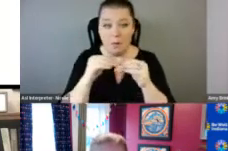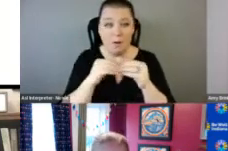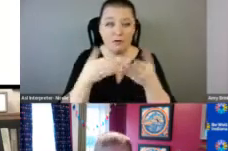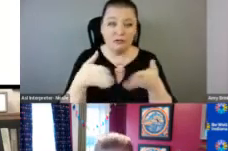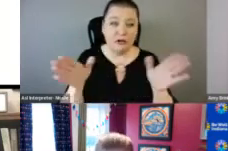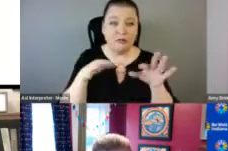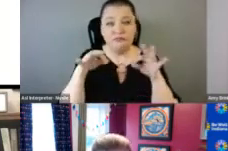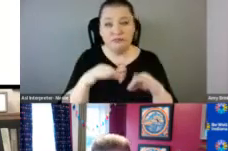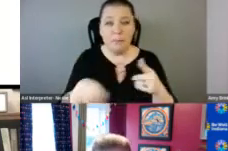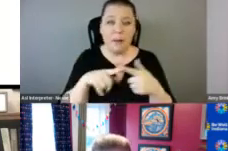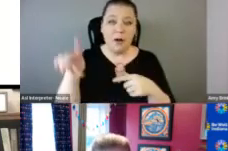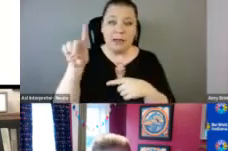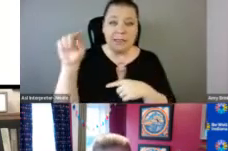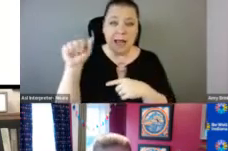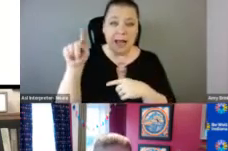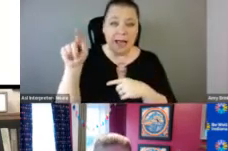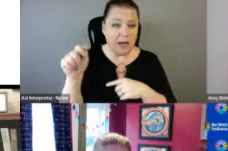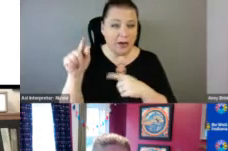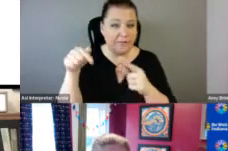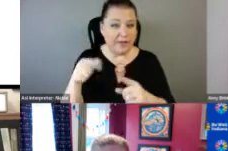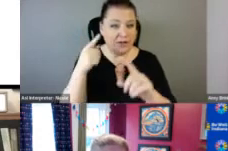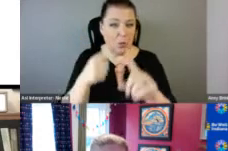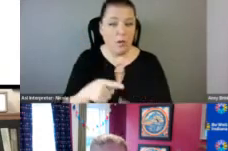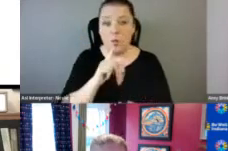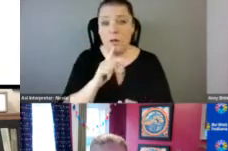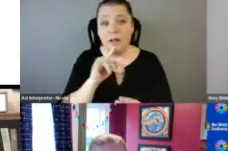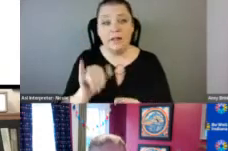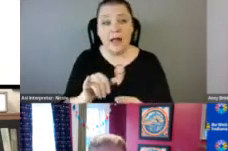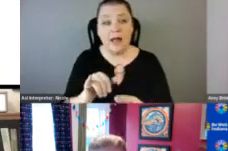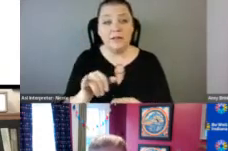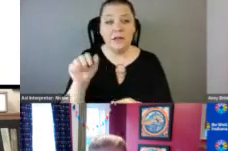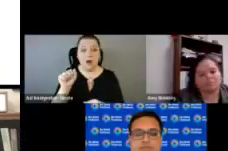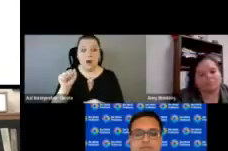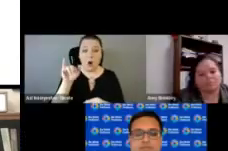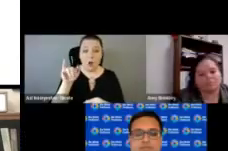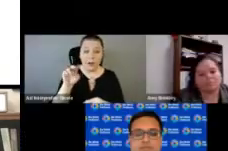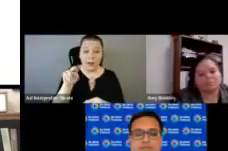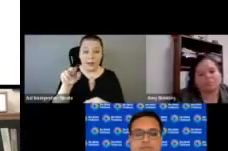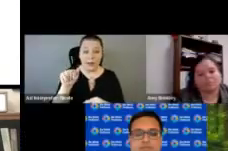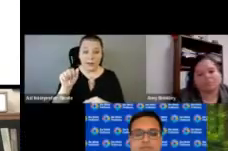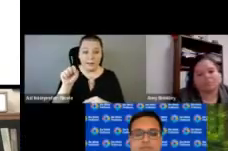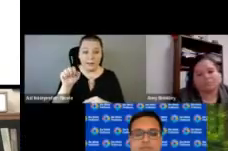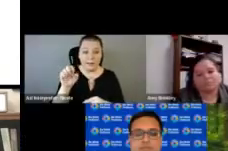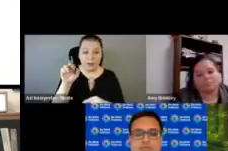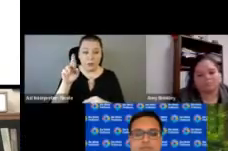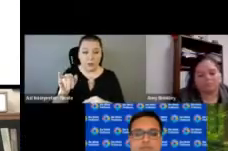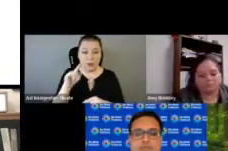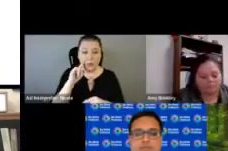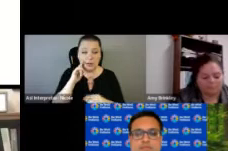the data portion of this initiative. And that'll be Ari Nassiri, who's the director of behavioral health integration